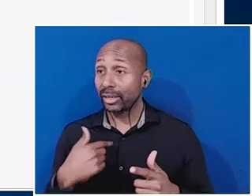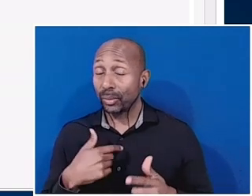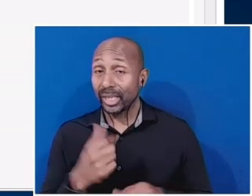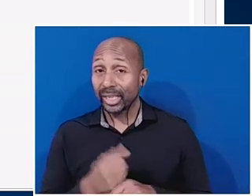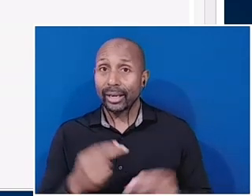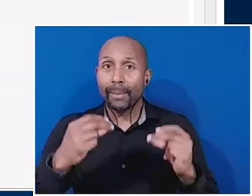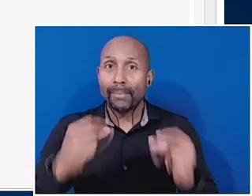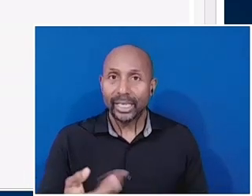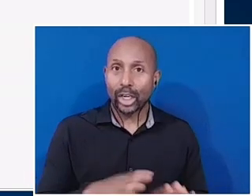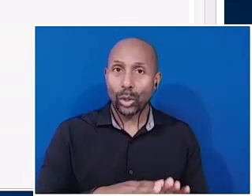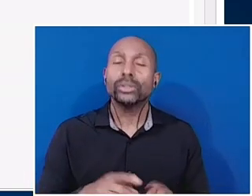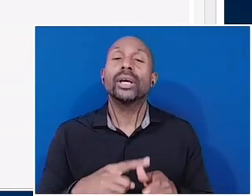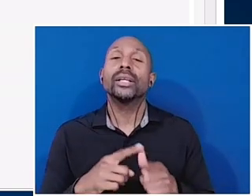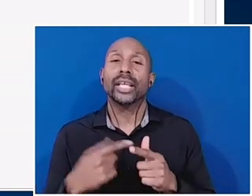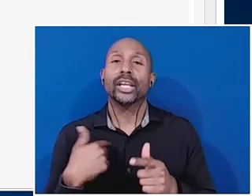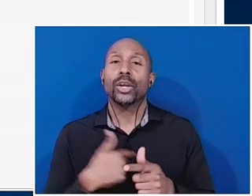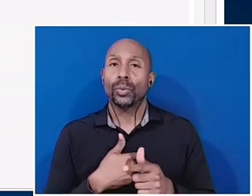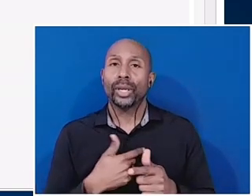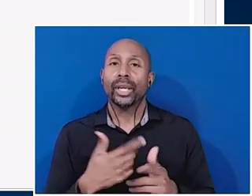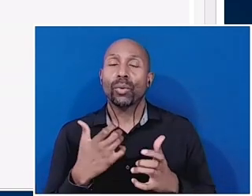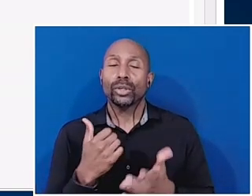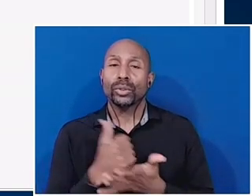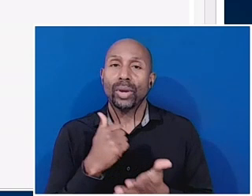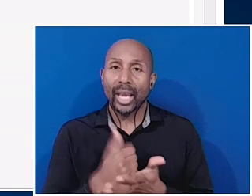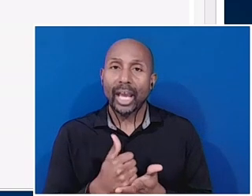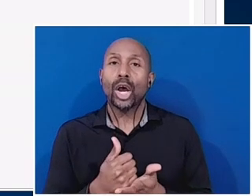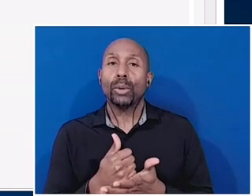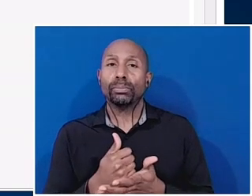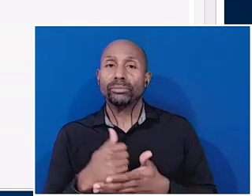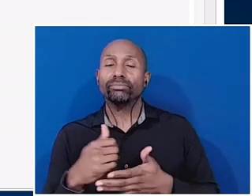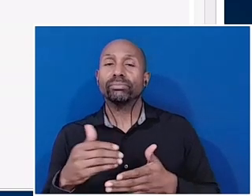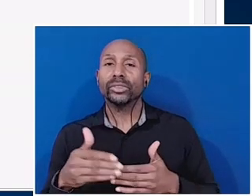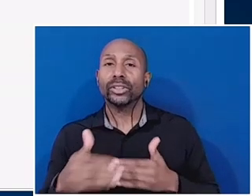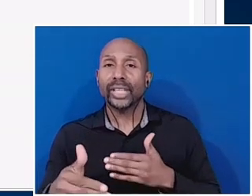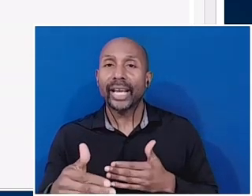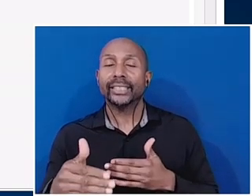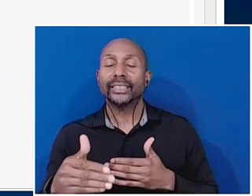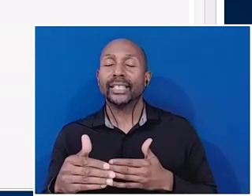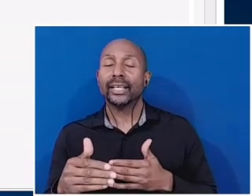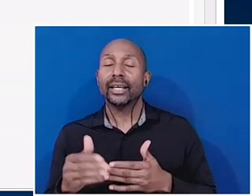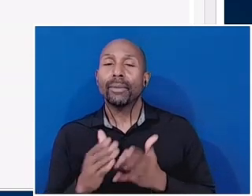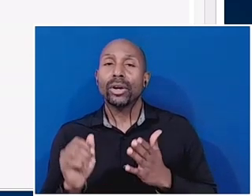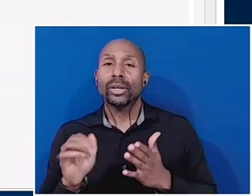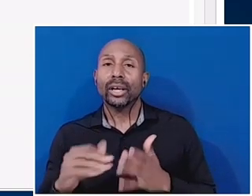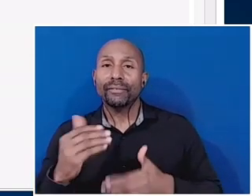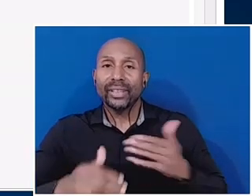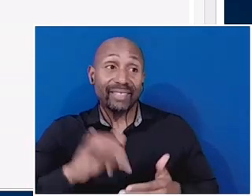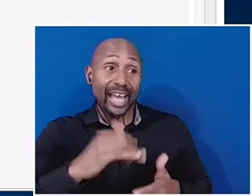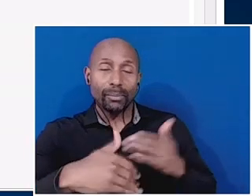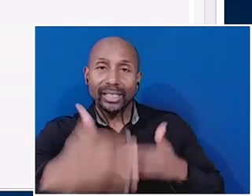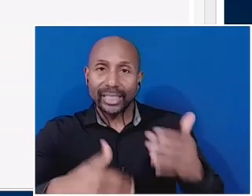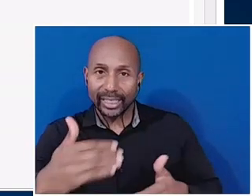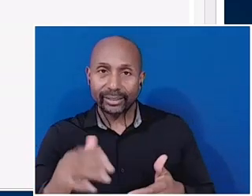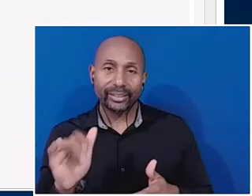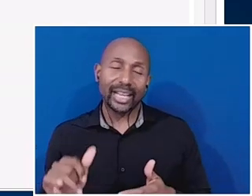help facilitate those other steps in the process. I guess that's the easiest way that I can explain it. So what are the elements that you would